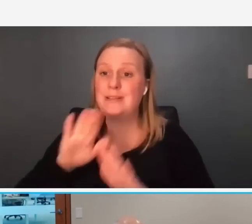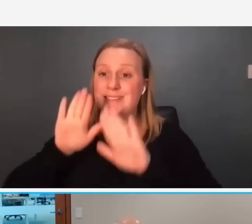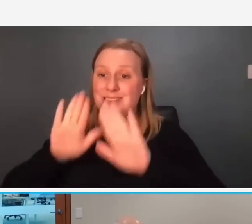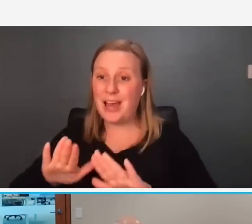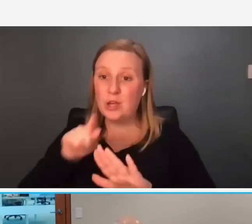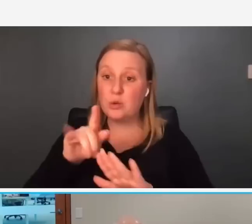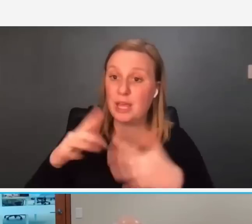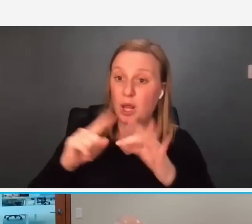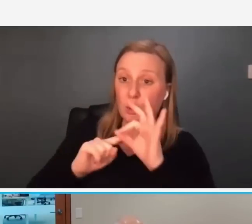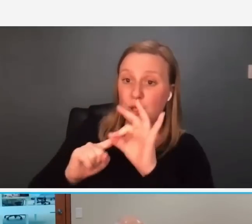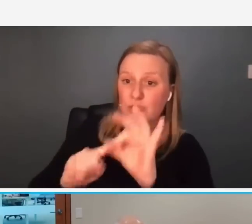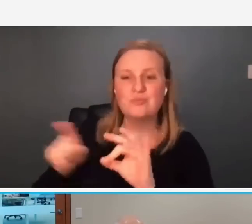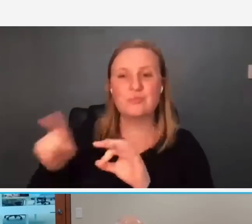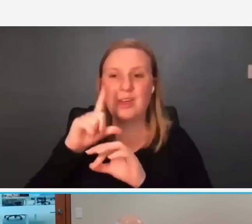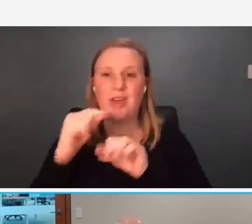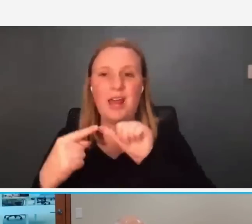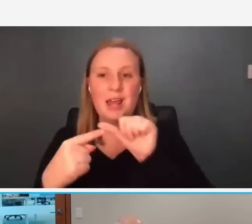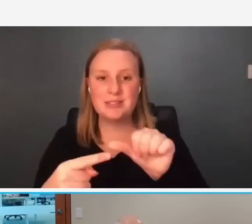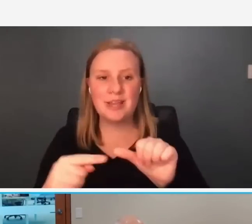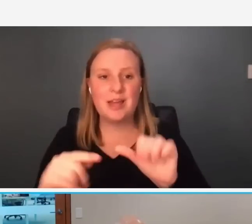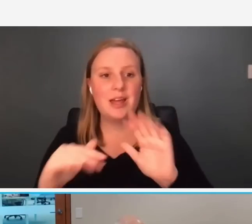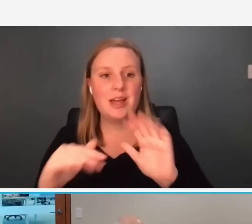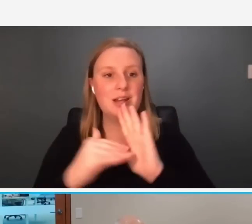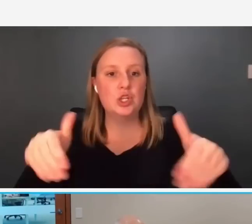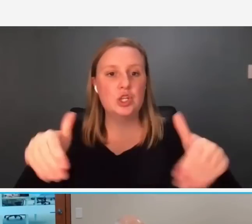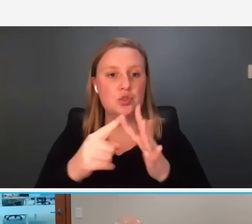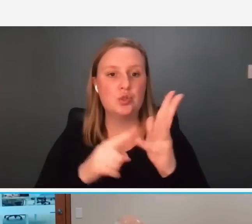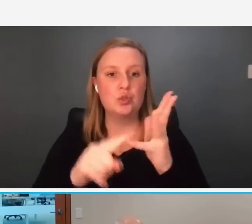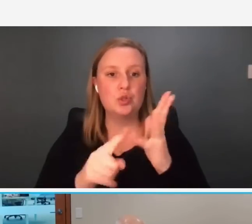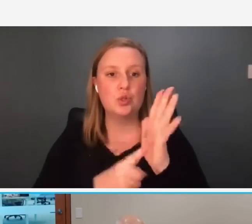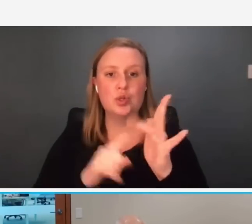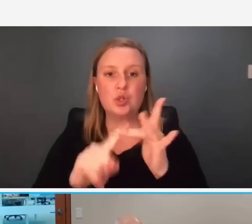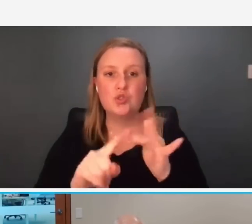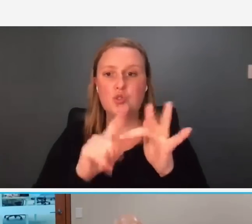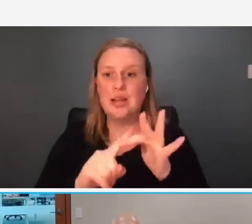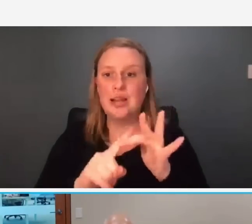I'd now like to introduce Julia Atkinson who will be providing an update today on reforming in-home aged care.